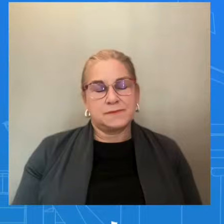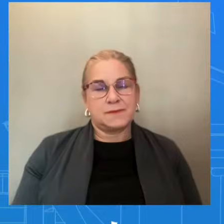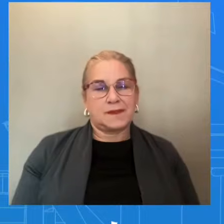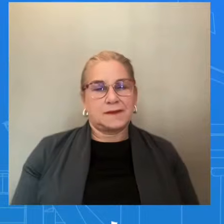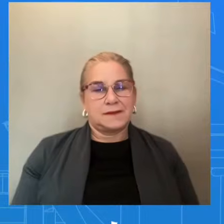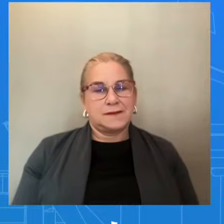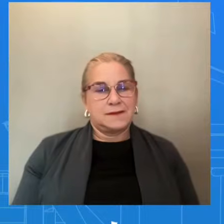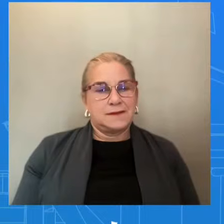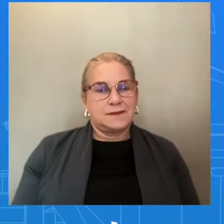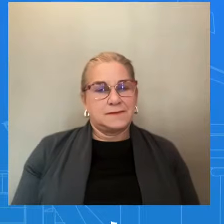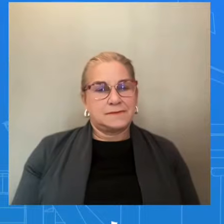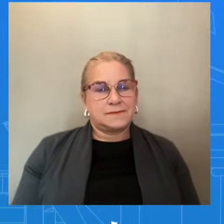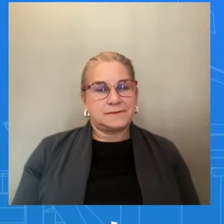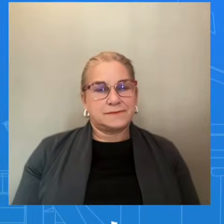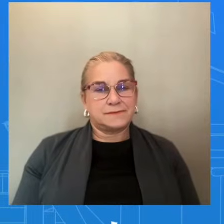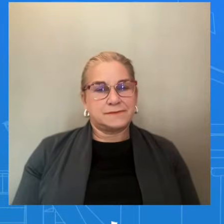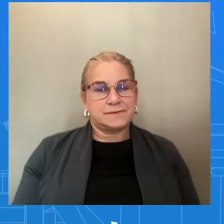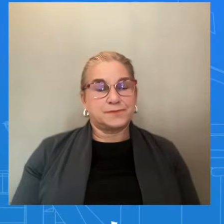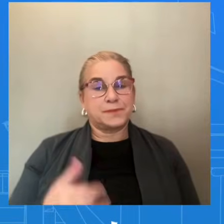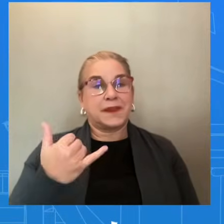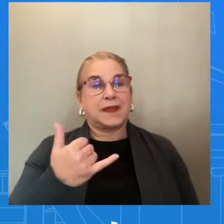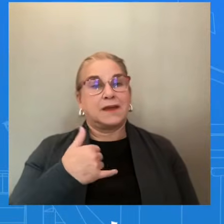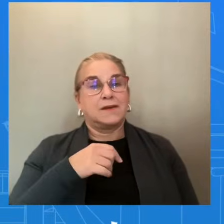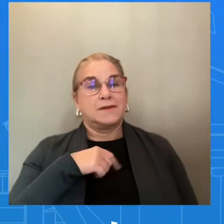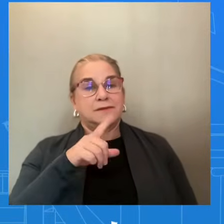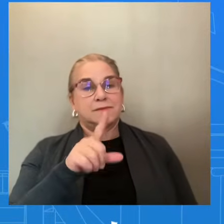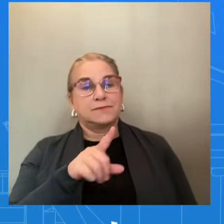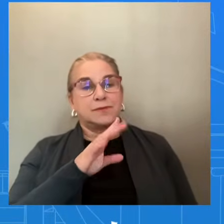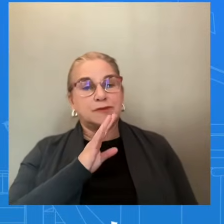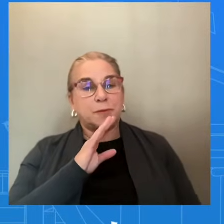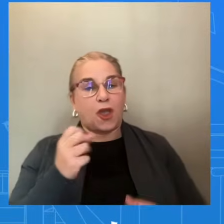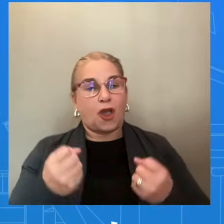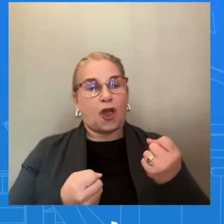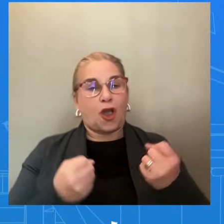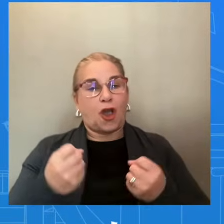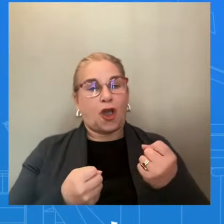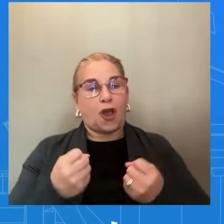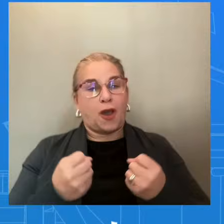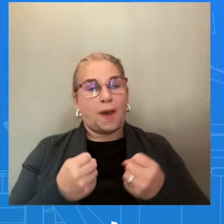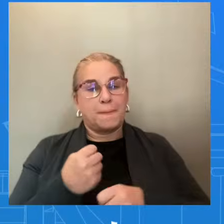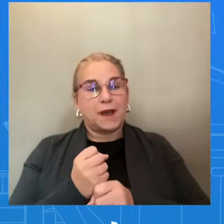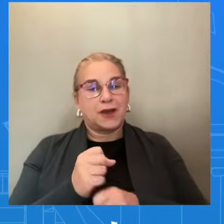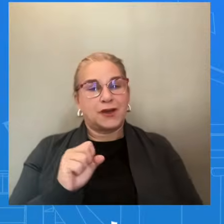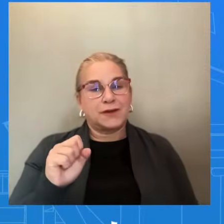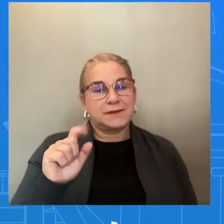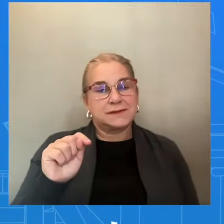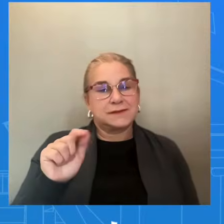that they are considering expanding a factory in Mexico. I’m wondering if the White House